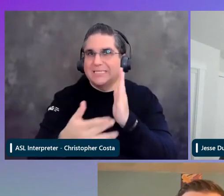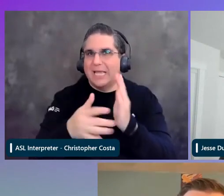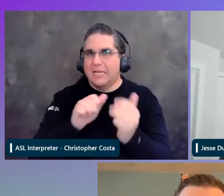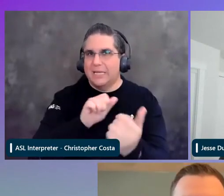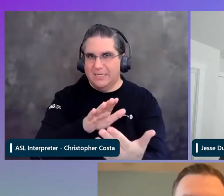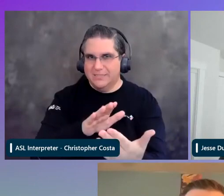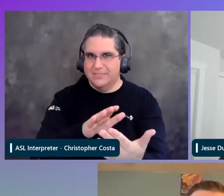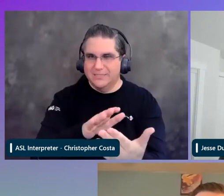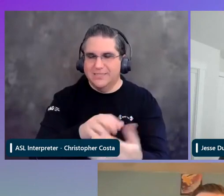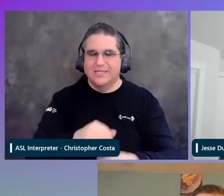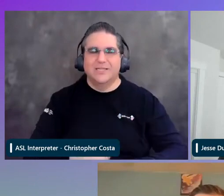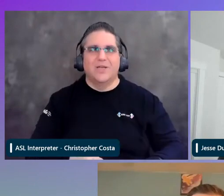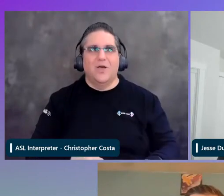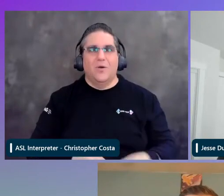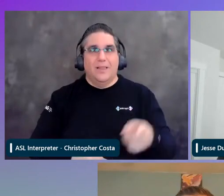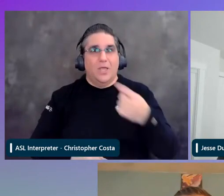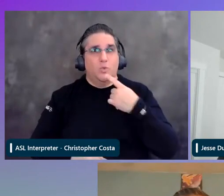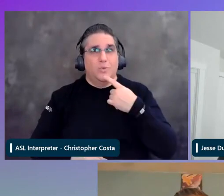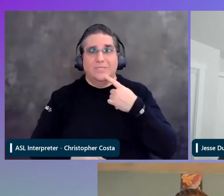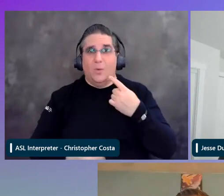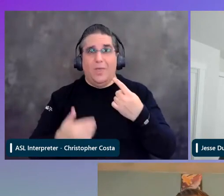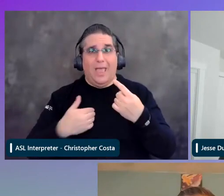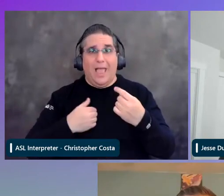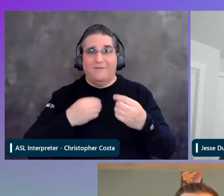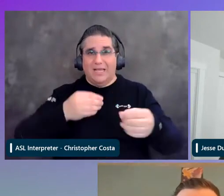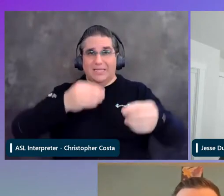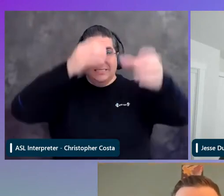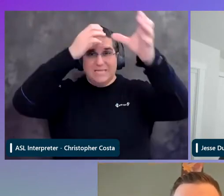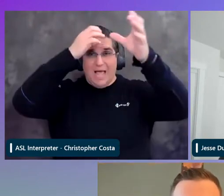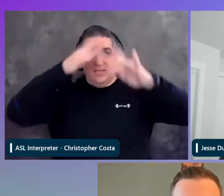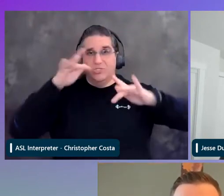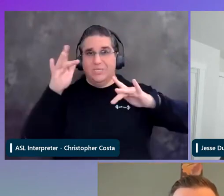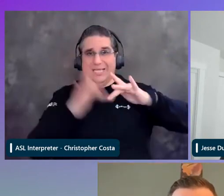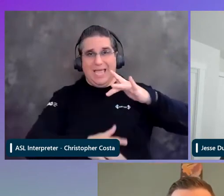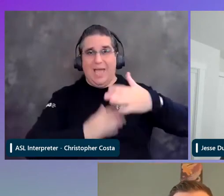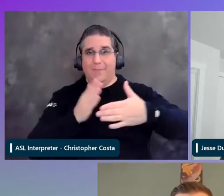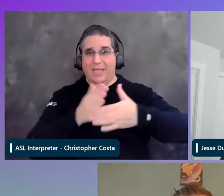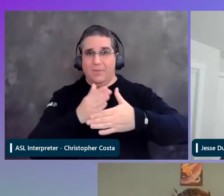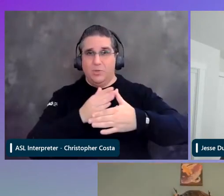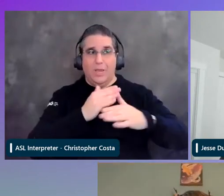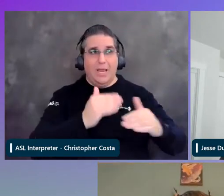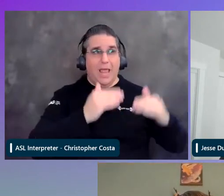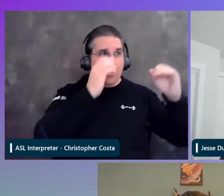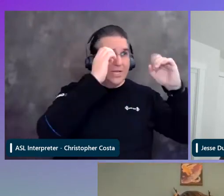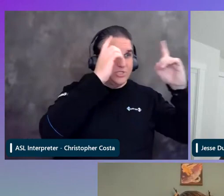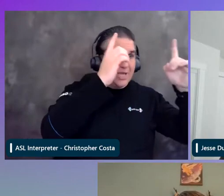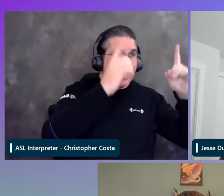exactly what you're saying and the whole knowledge gap between the higher ed and academia and